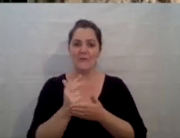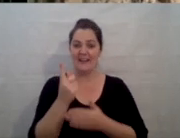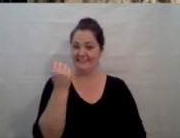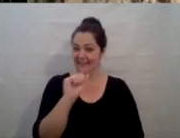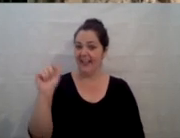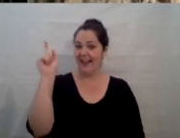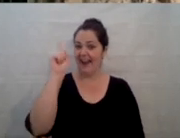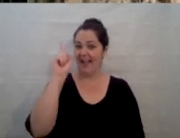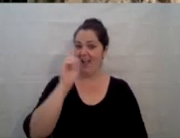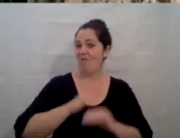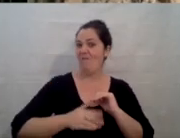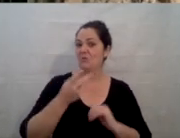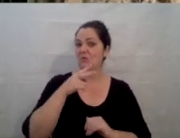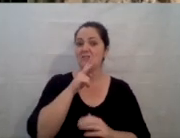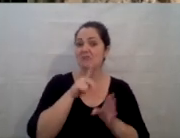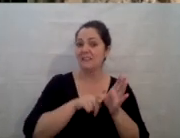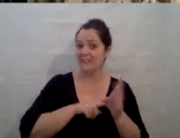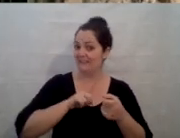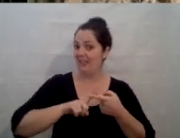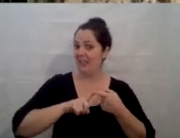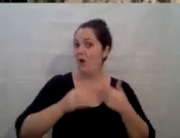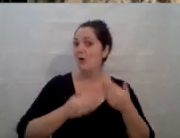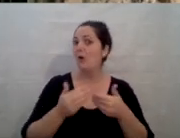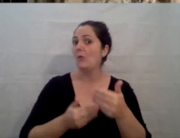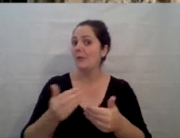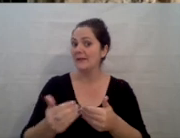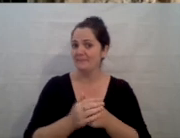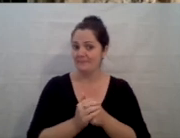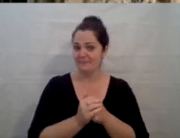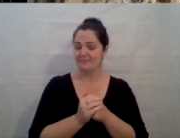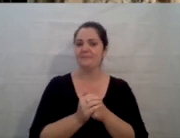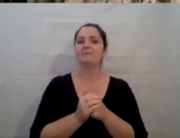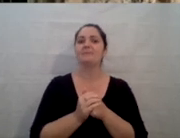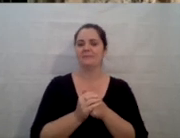In the second session coming up next week, we're going to go on to Sudden Bodies, we're going to talk about movement and